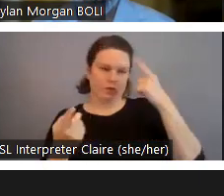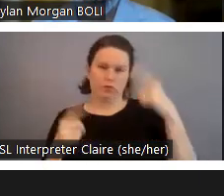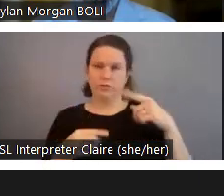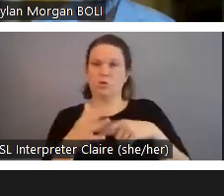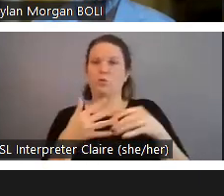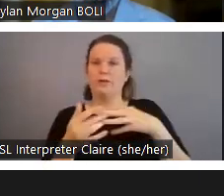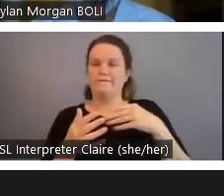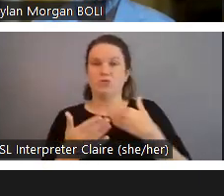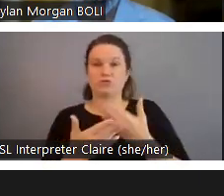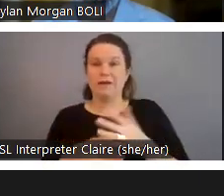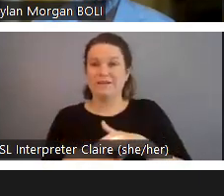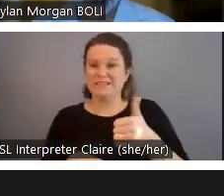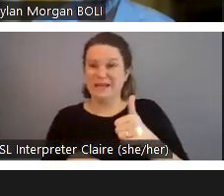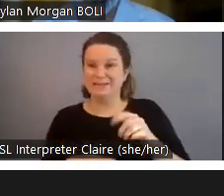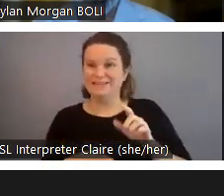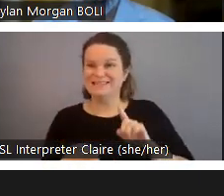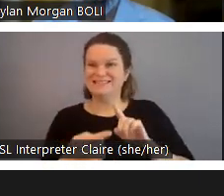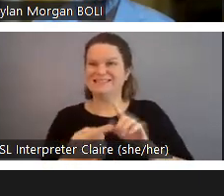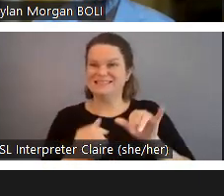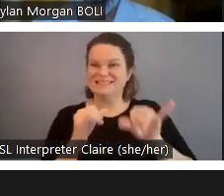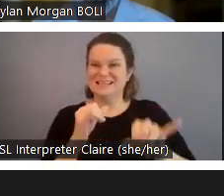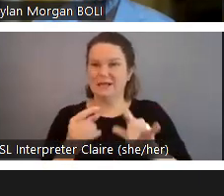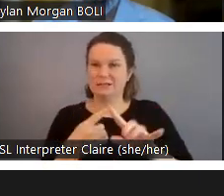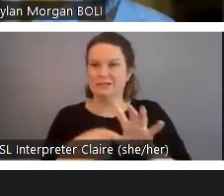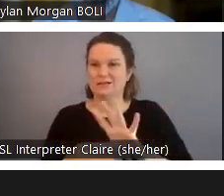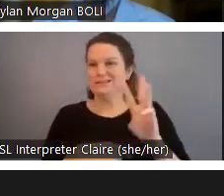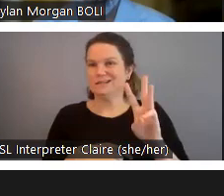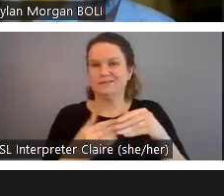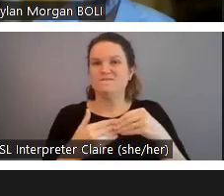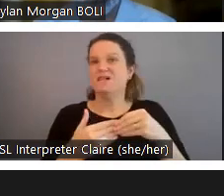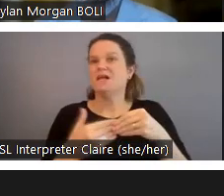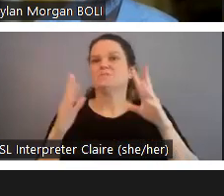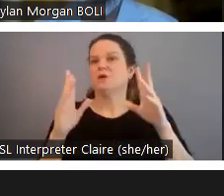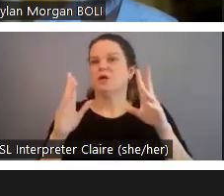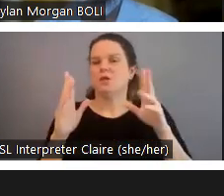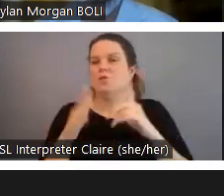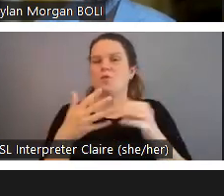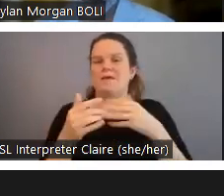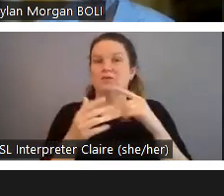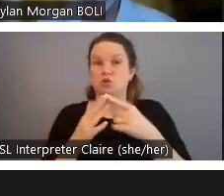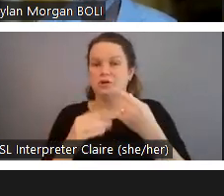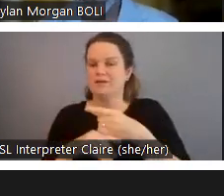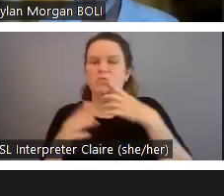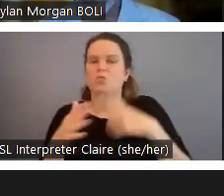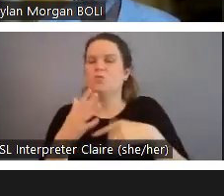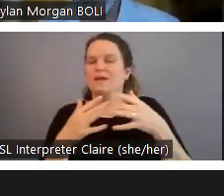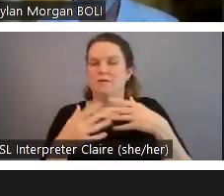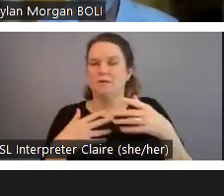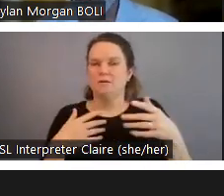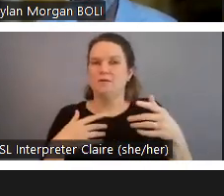in at 10 but staying through 6, or whatever the agreement, the flexible beginning of the day.